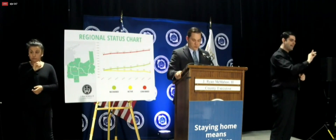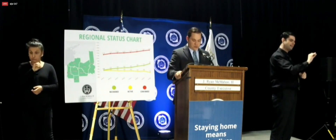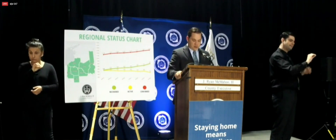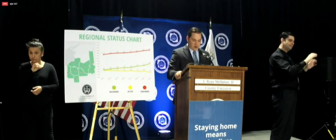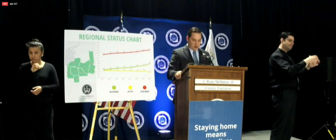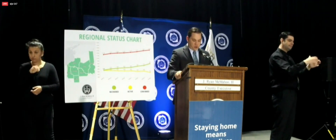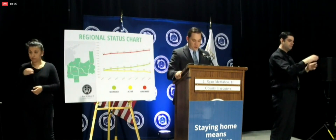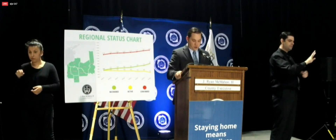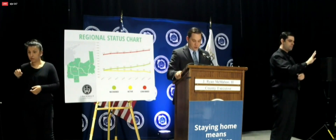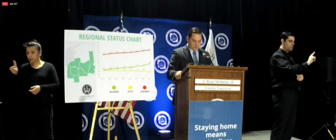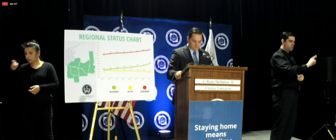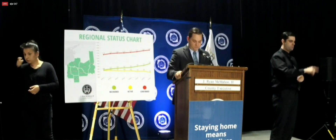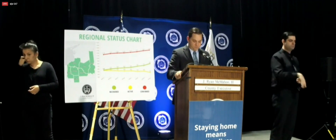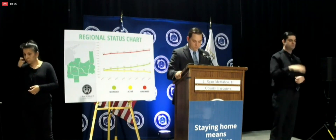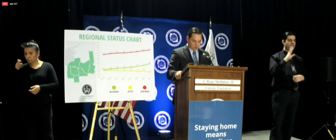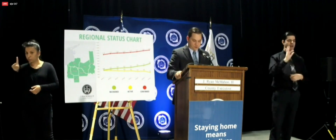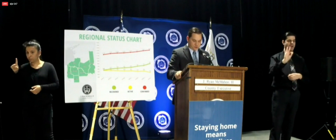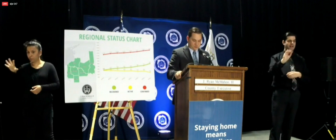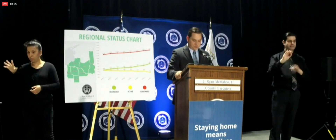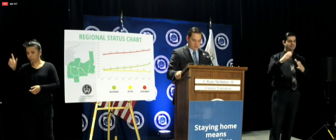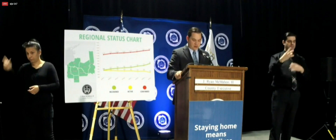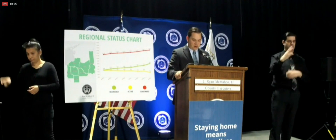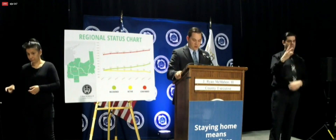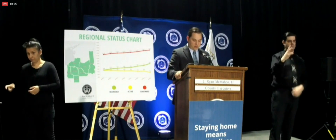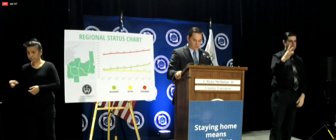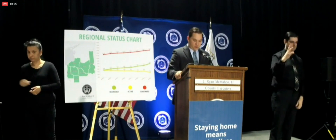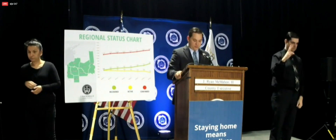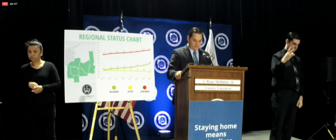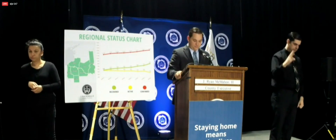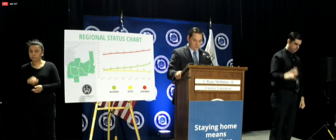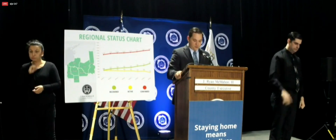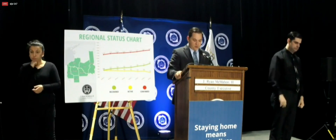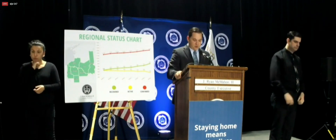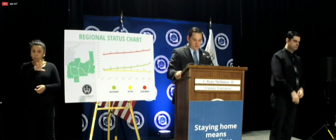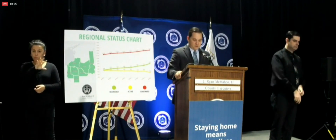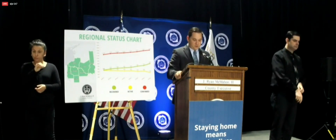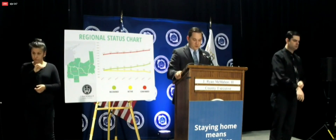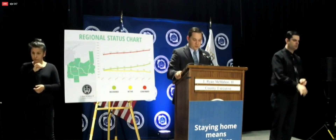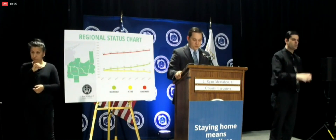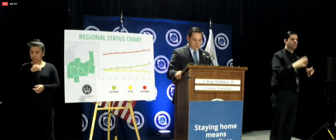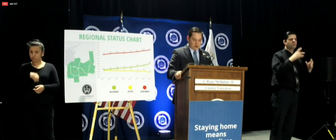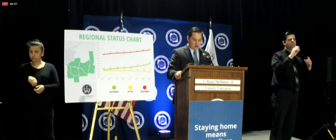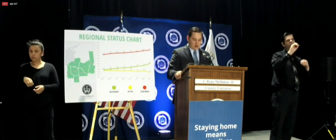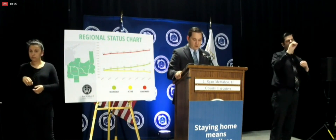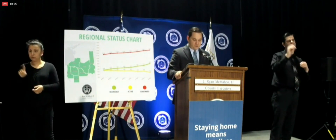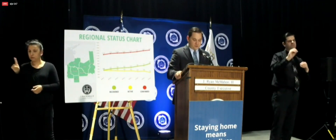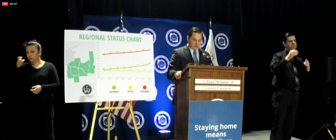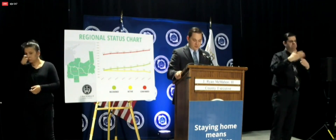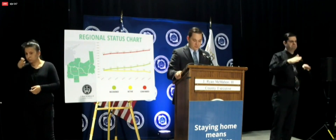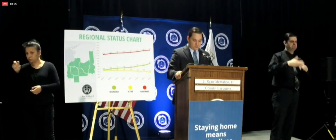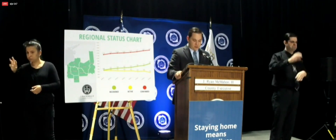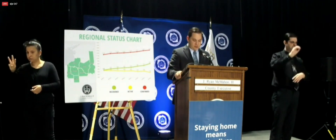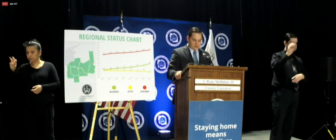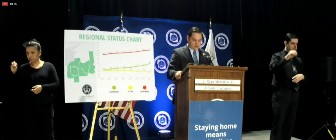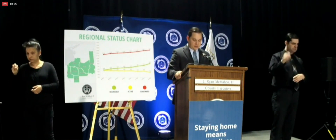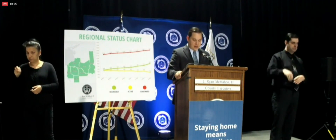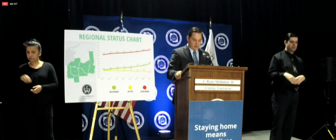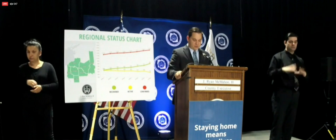70s, 41 IN THEIR 80s, AND 17 IN THEIR 90s.